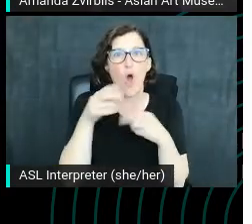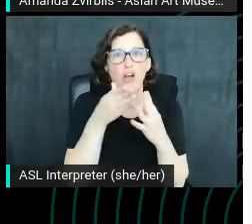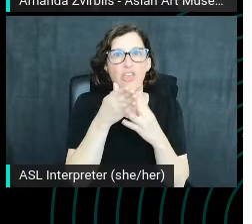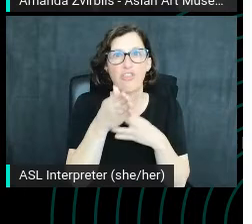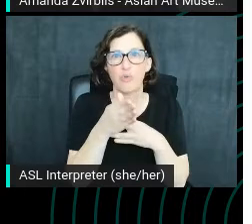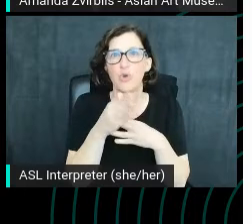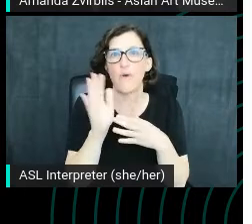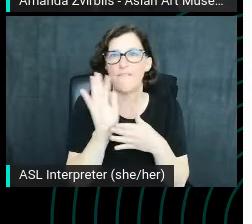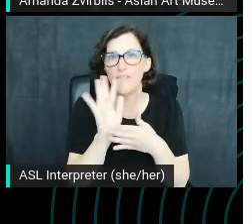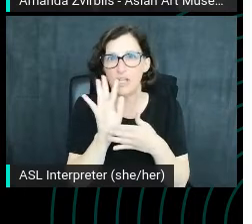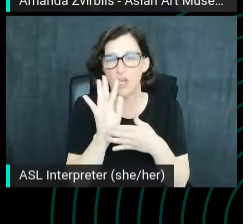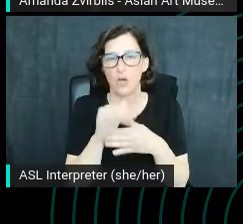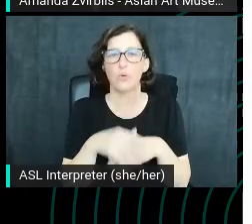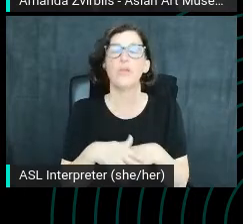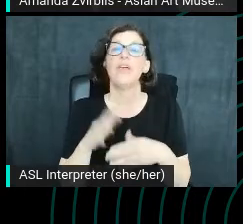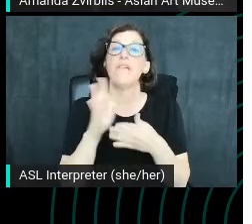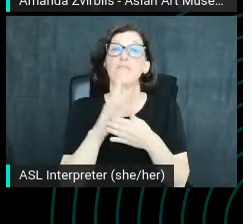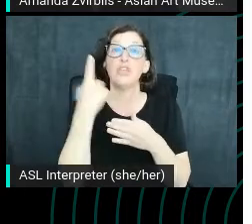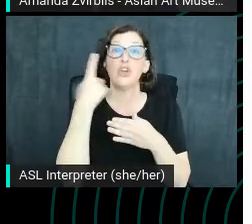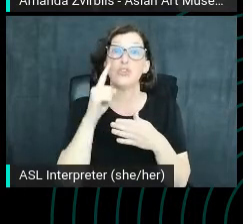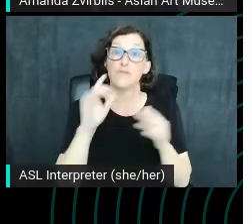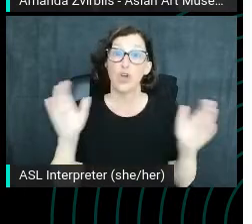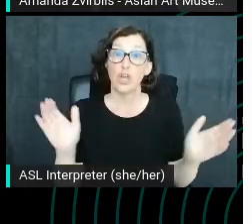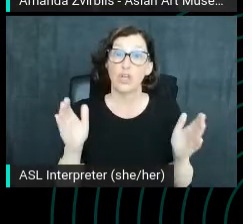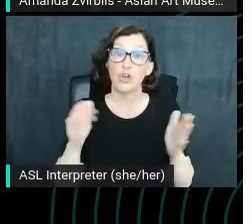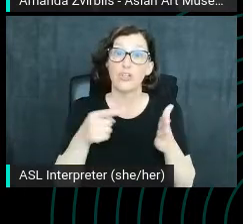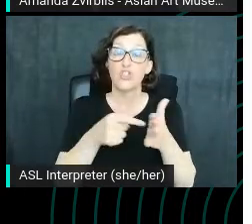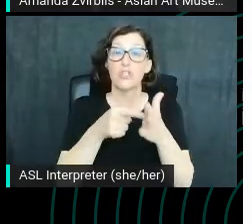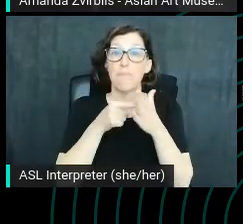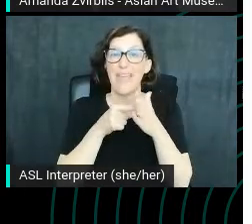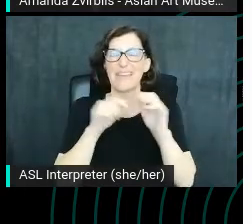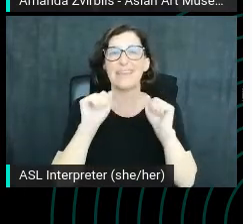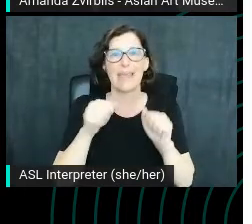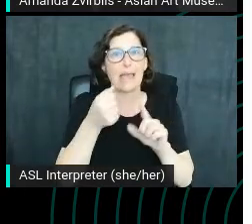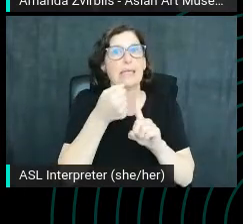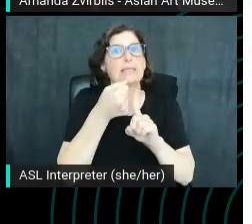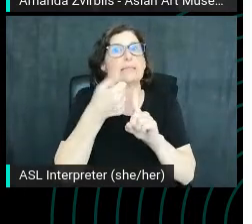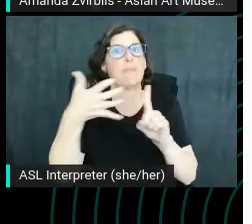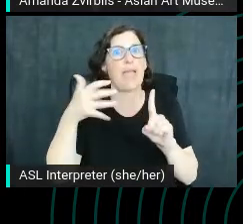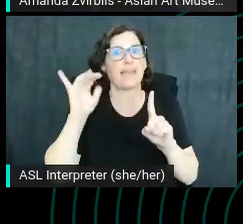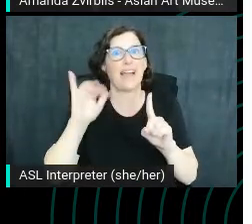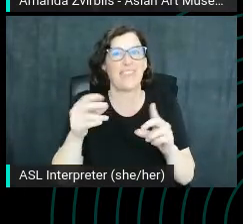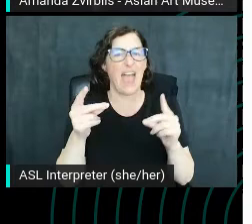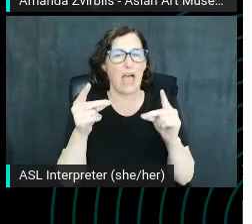Videos meant to generate demand can expand on that speedy walkthrough video